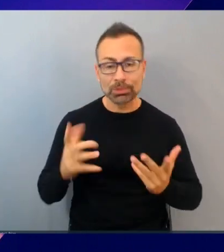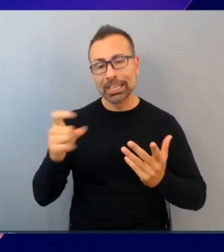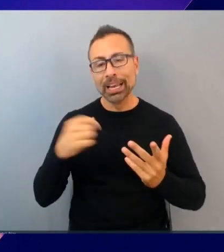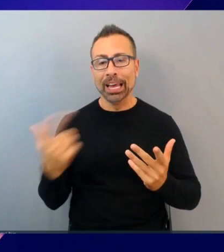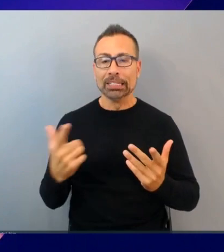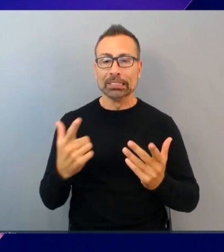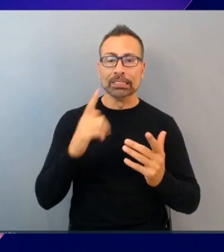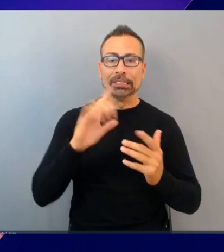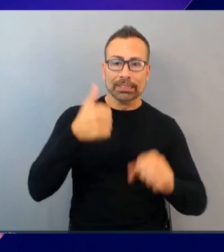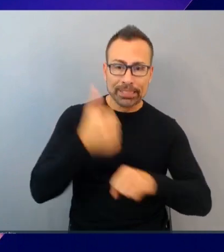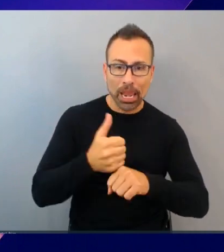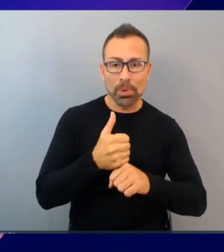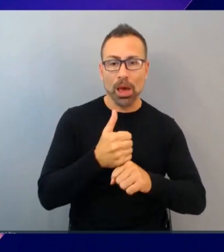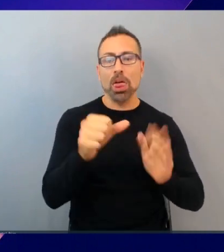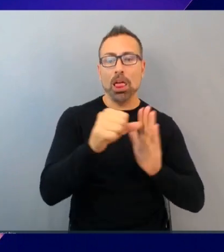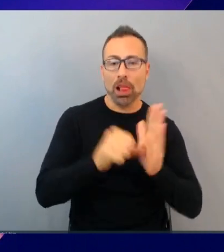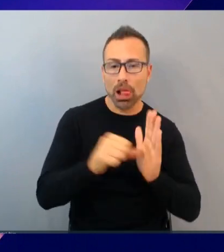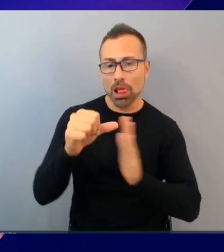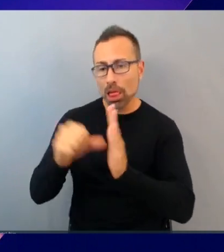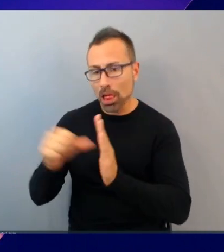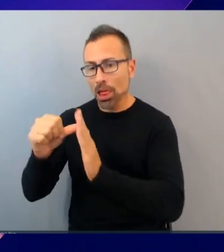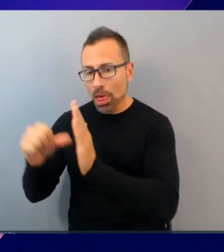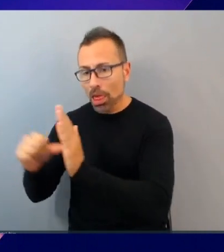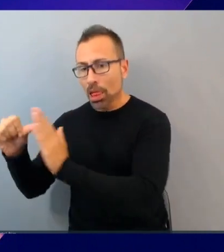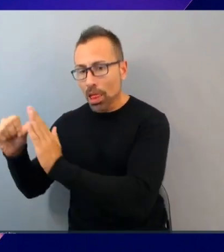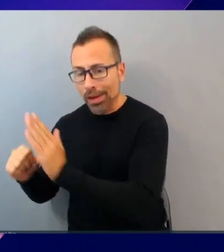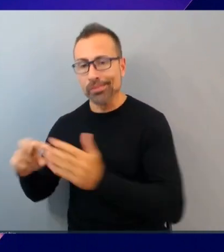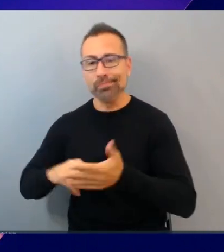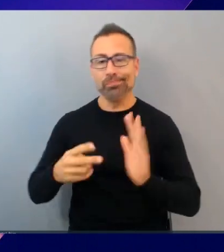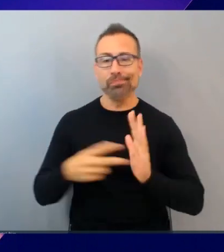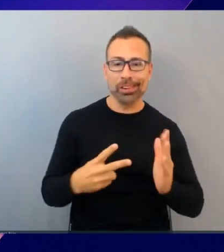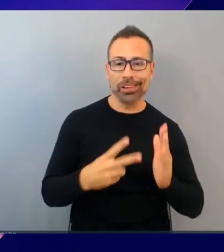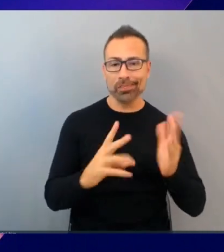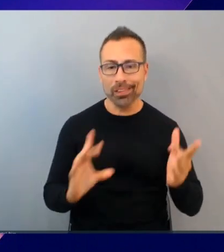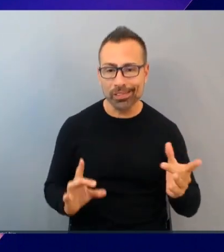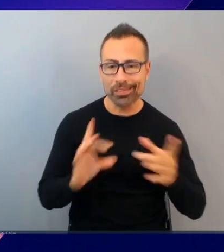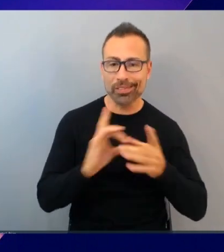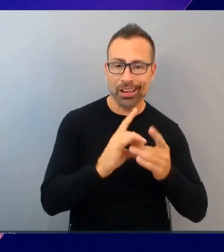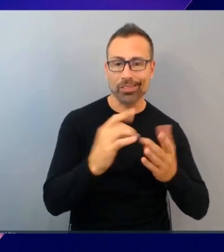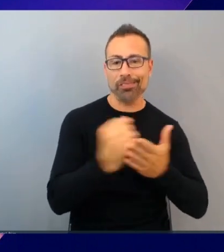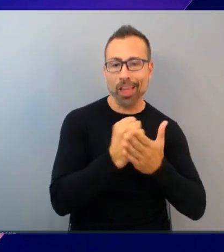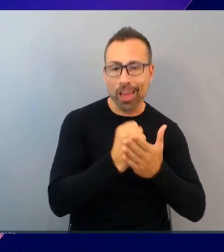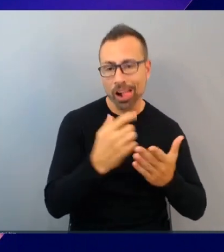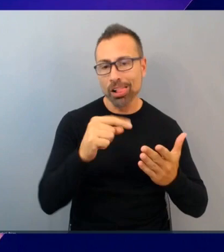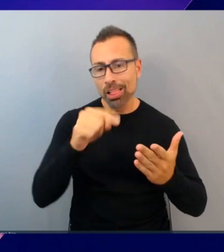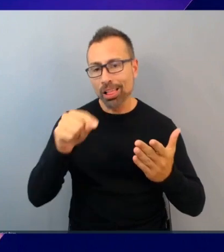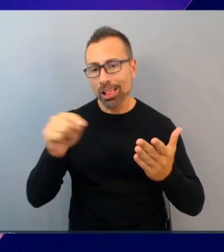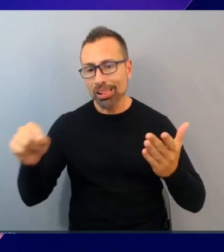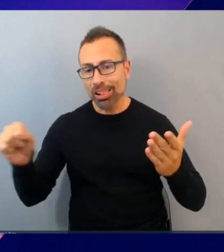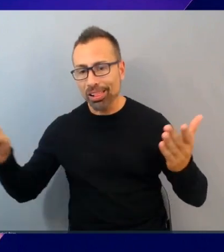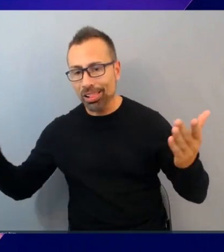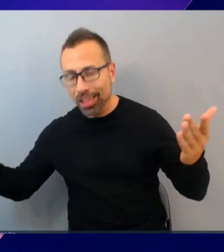So that's attaching a credit card to it, establishing, you know, all the things that go along with creating your AWS account.